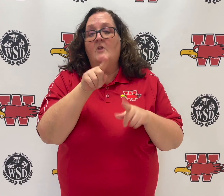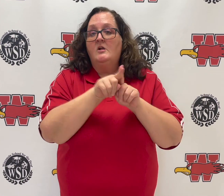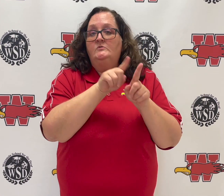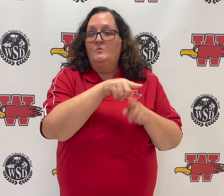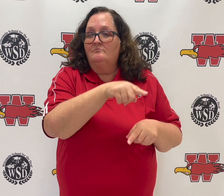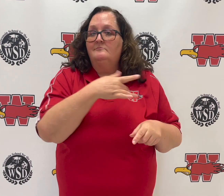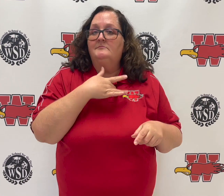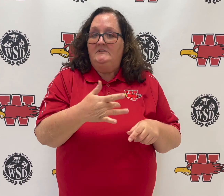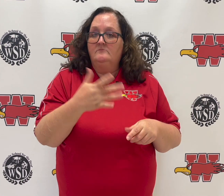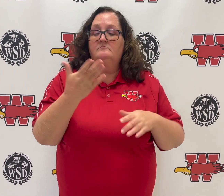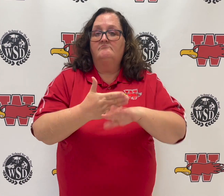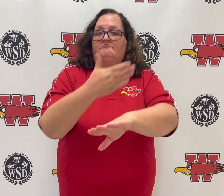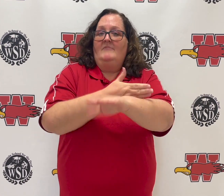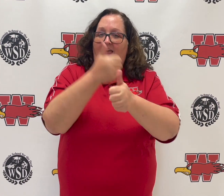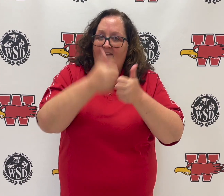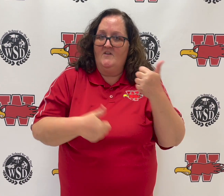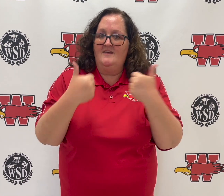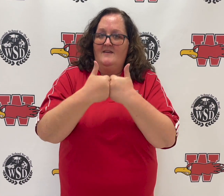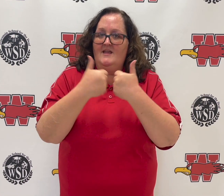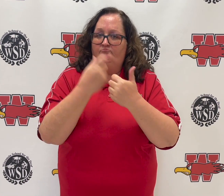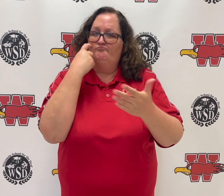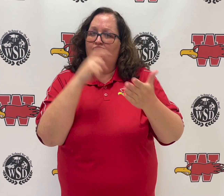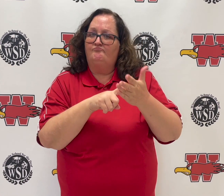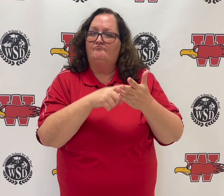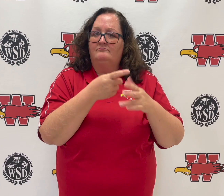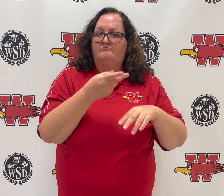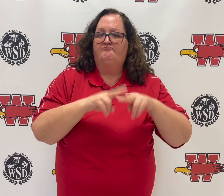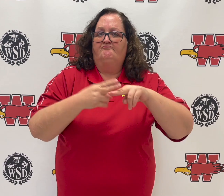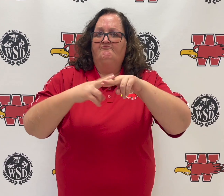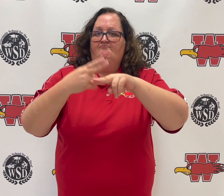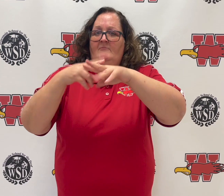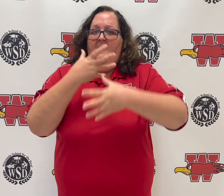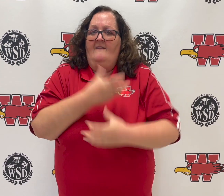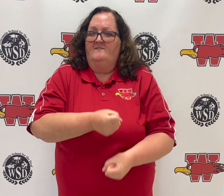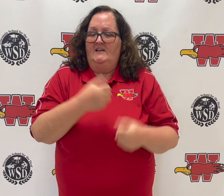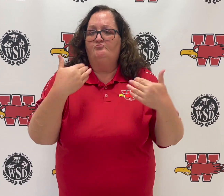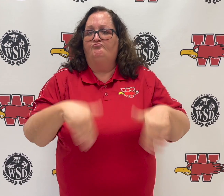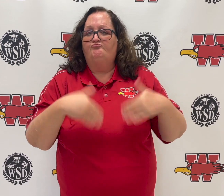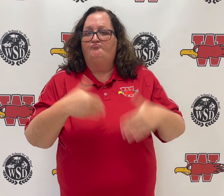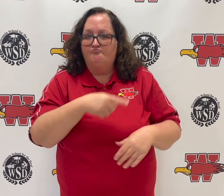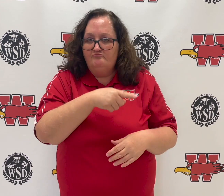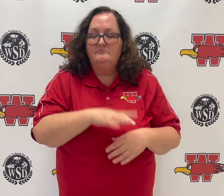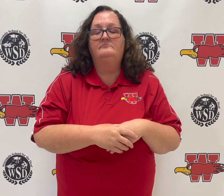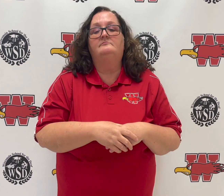Also, this student has been improving every single game as their confidence increases.